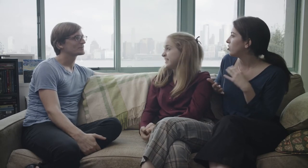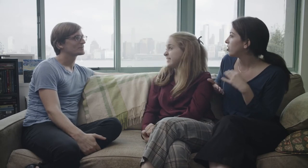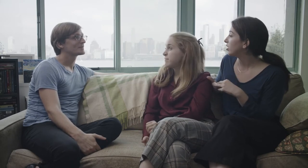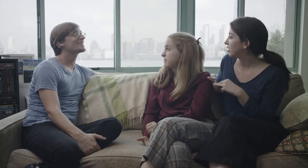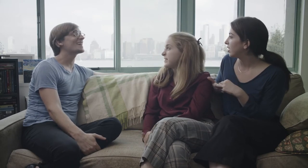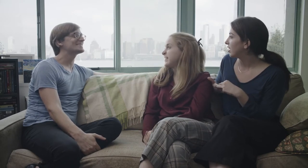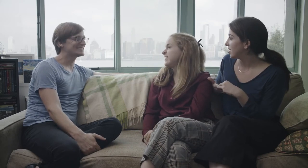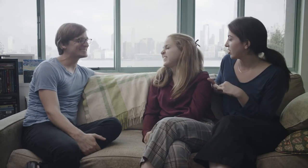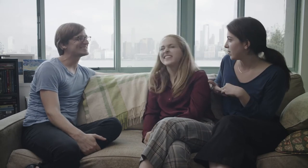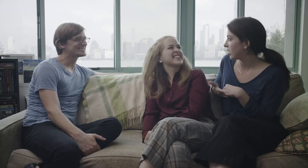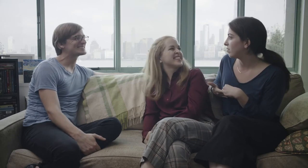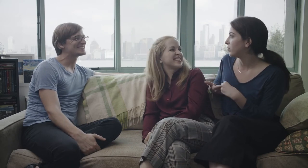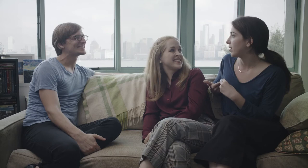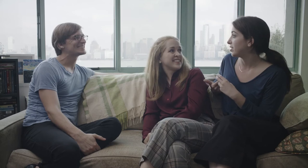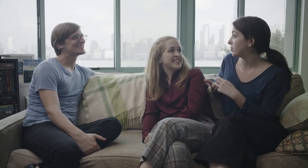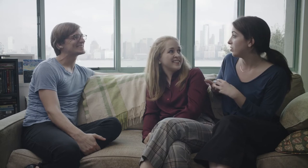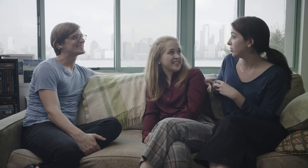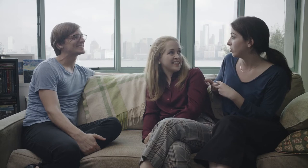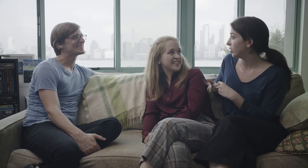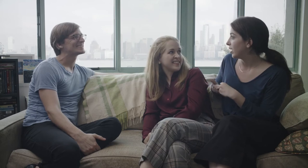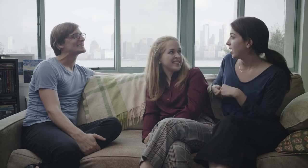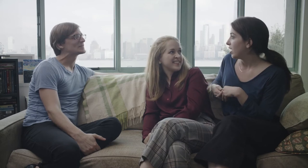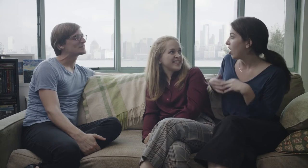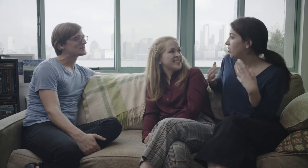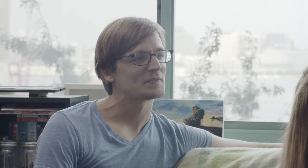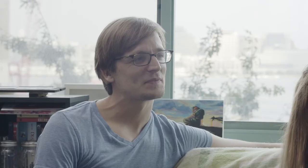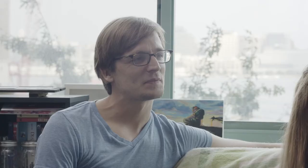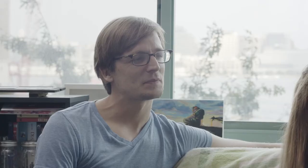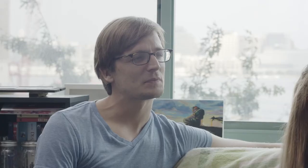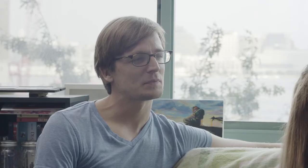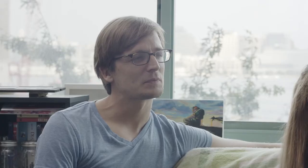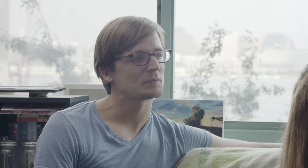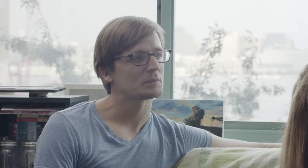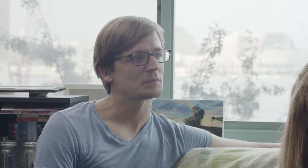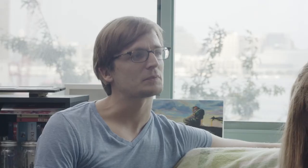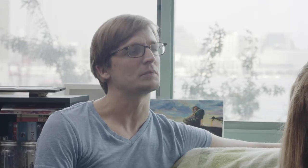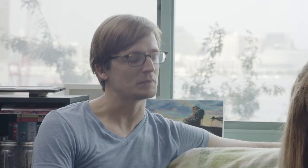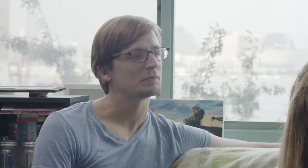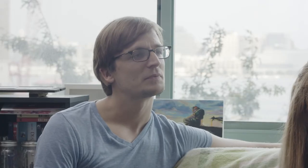and the Steppenwolf. : You're coming off of your Broadway debut. All inclusive projects.